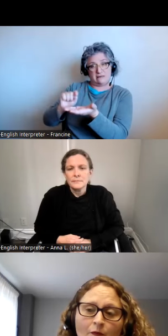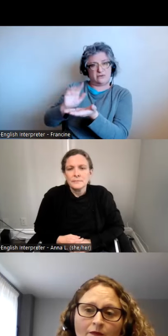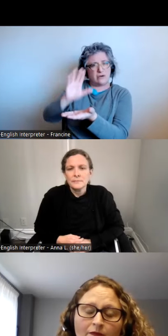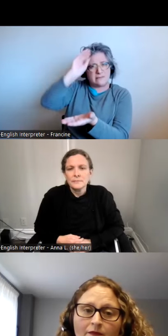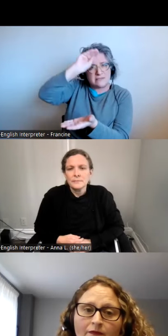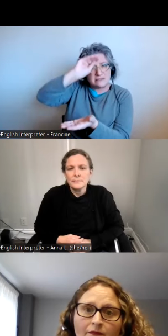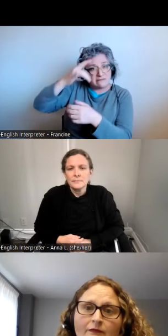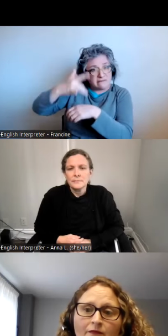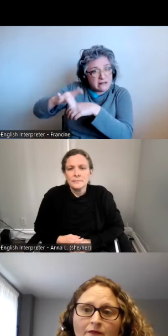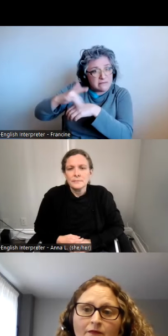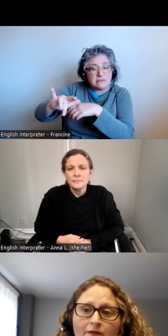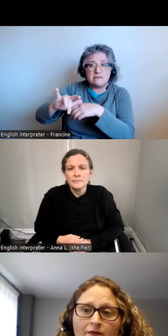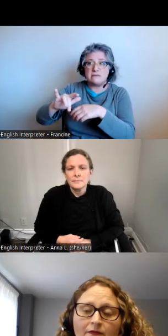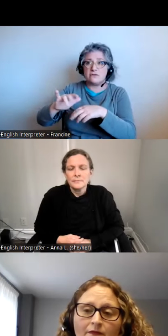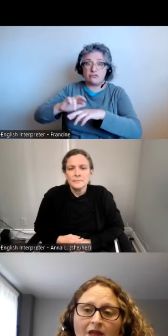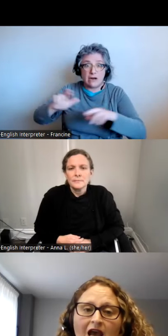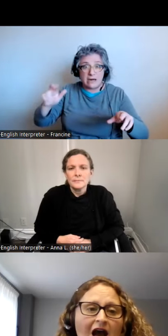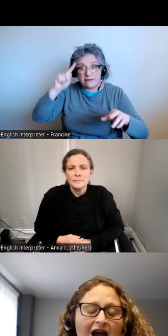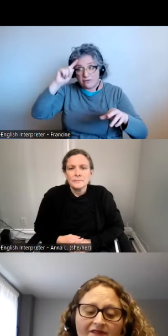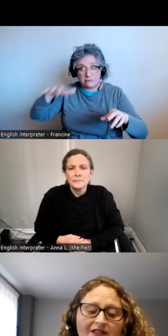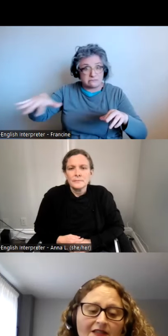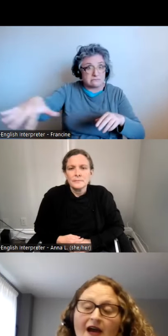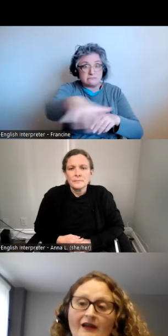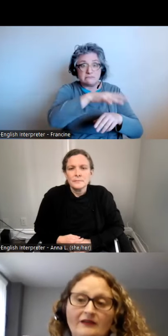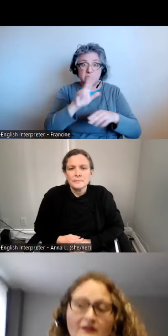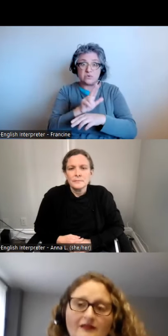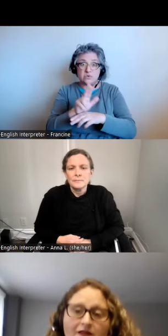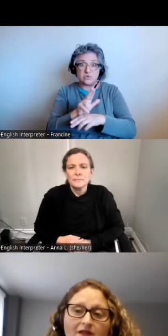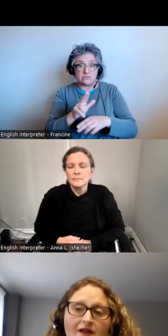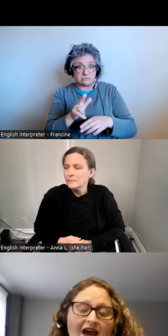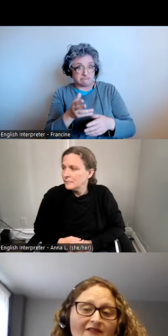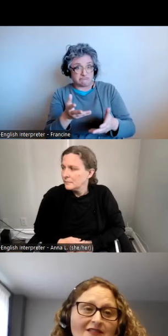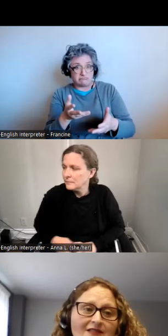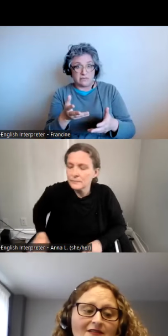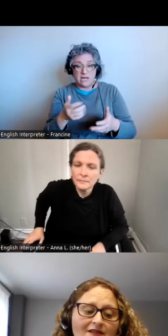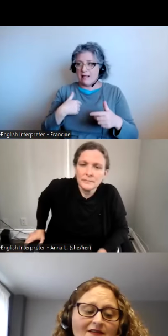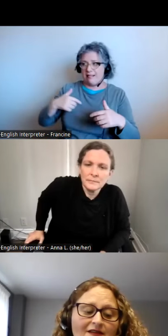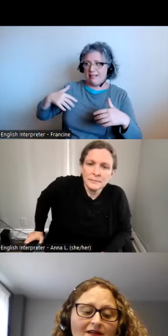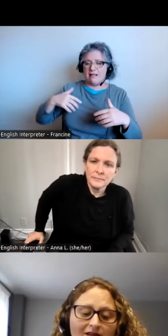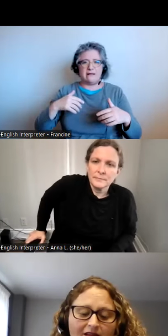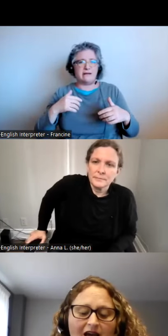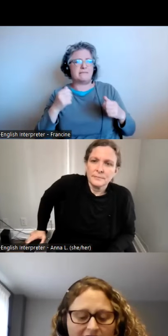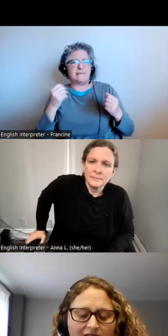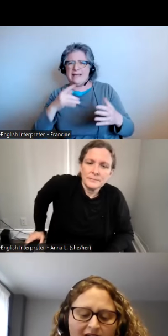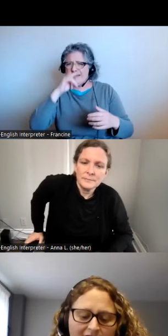or just in your opinion, like, in terms of those oral vaccine? The availability? When those